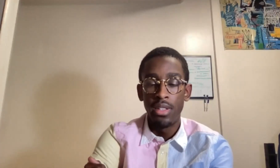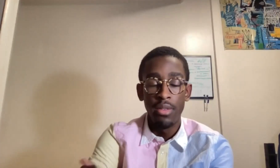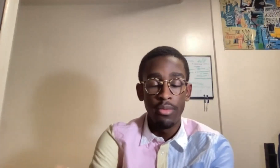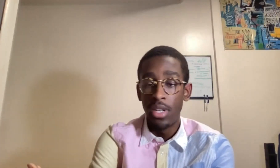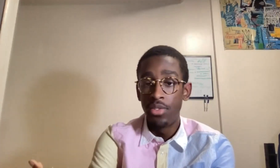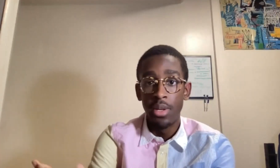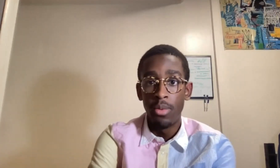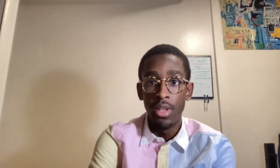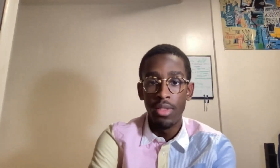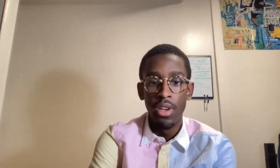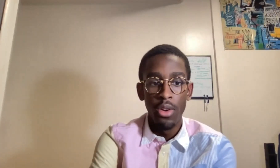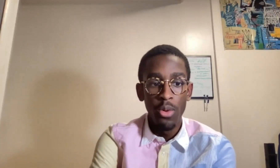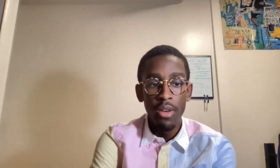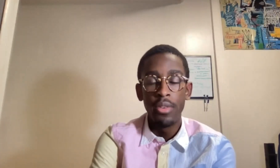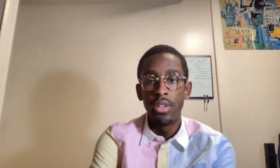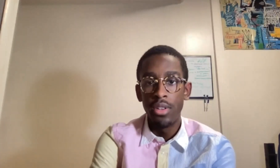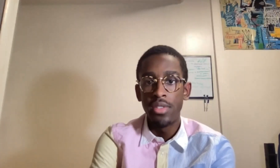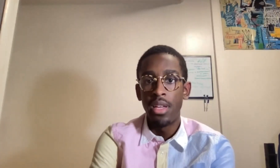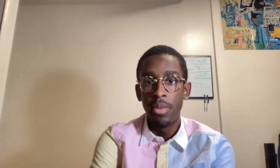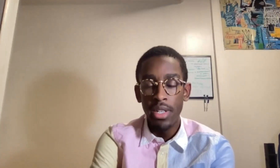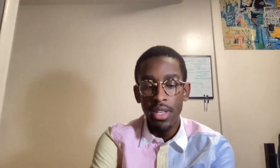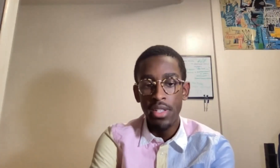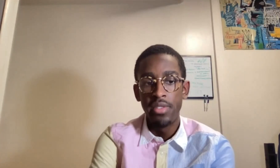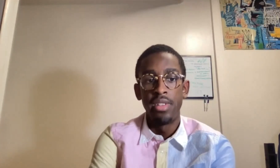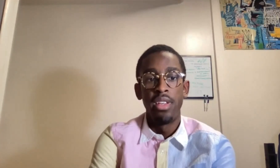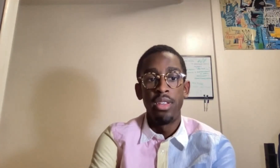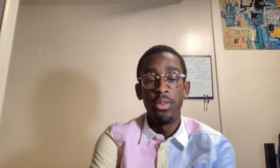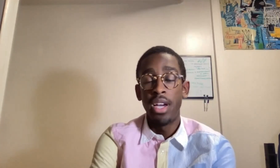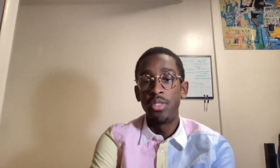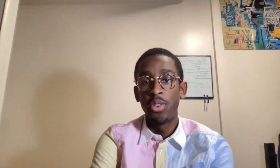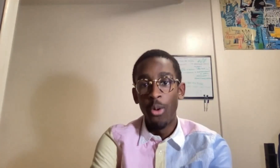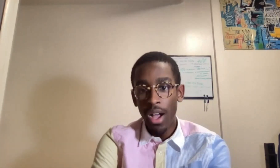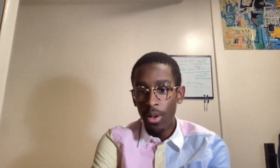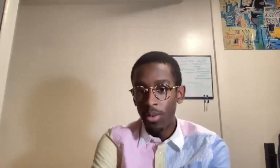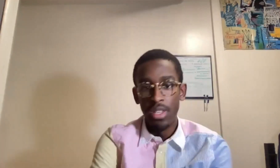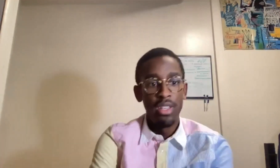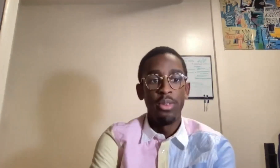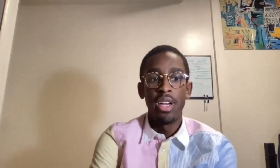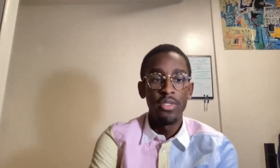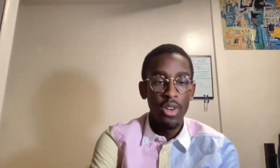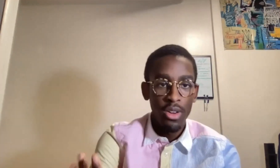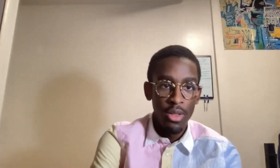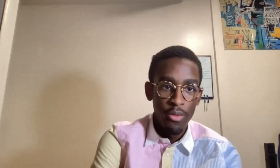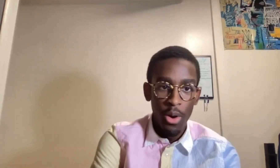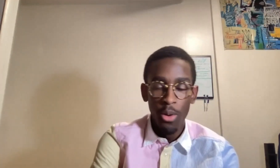knit friendship with whoever your assigned buddy is. You guys go out, you guys talk on the phone,